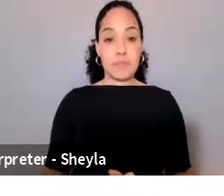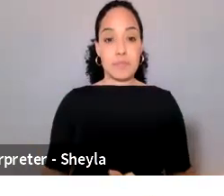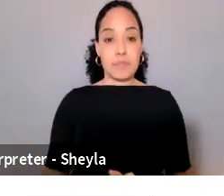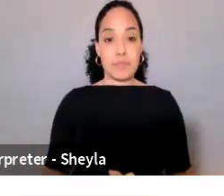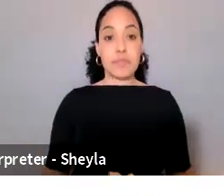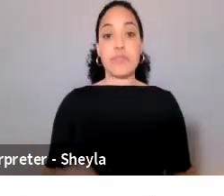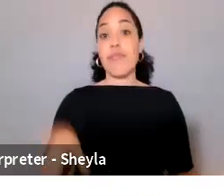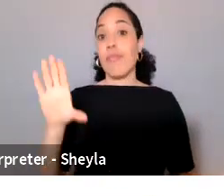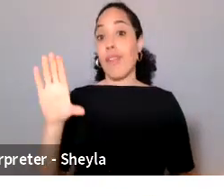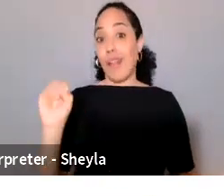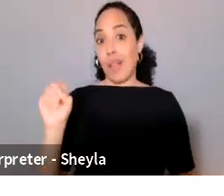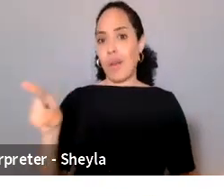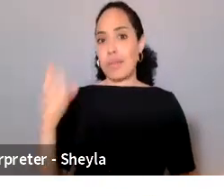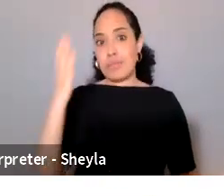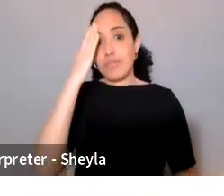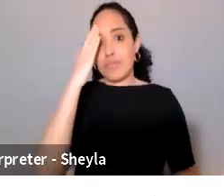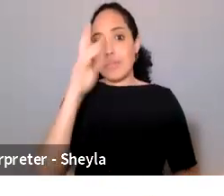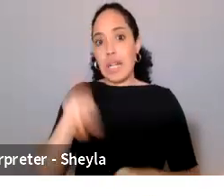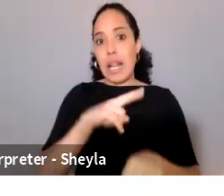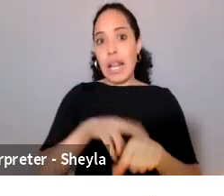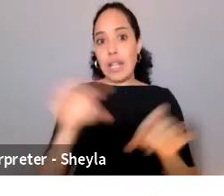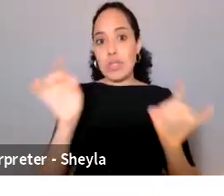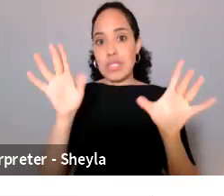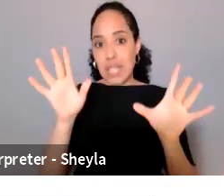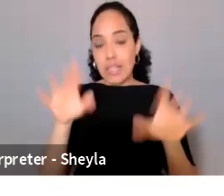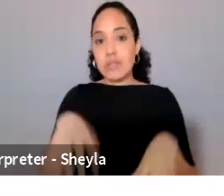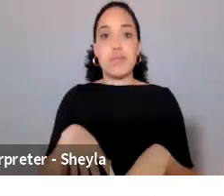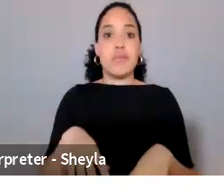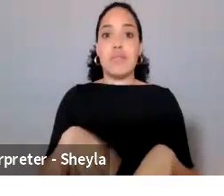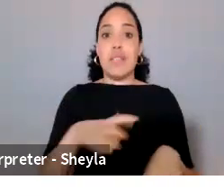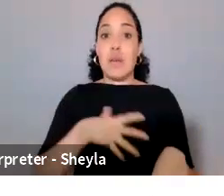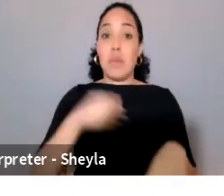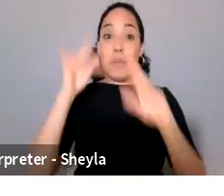stranger to natural disasters we have blizzards tornadoes floods and fires Coloradans live with